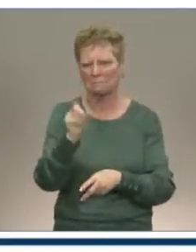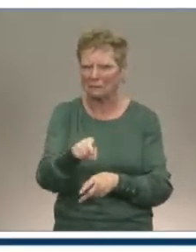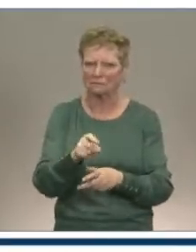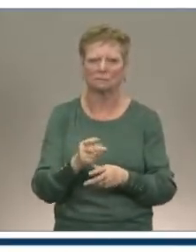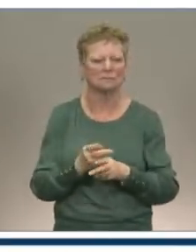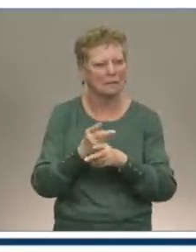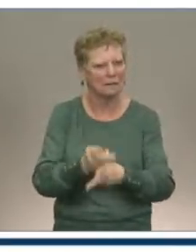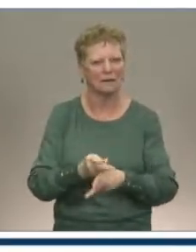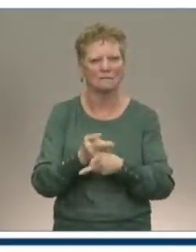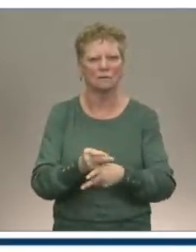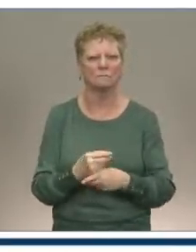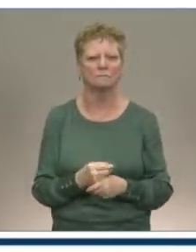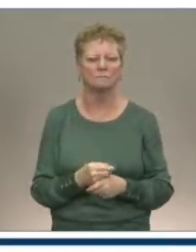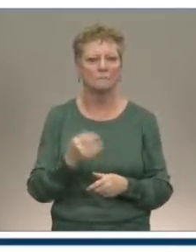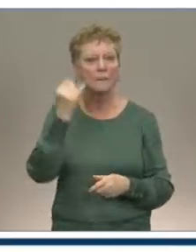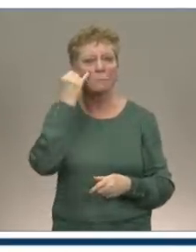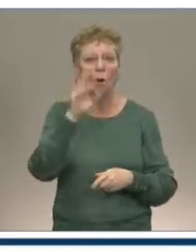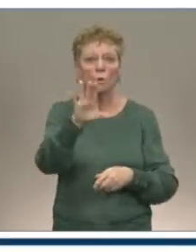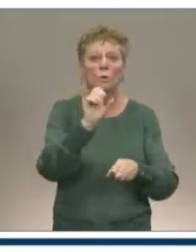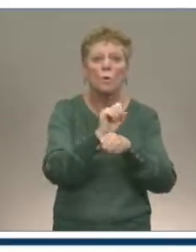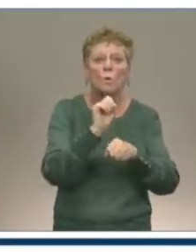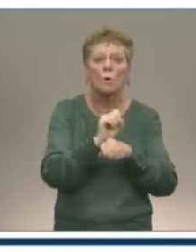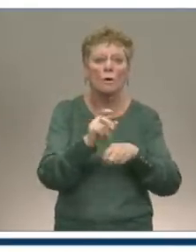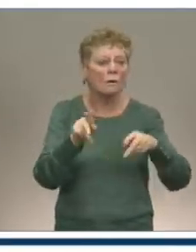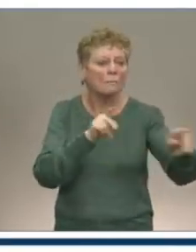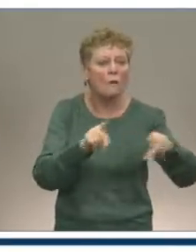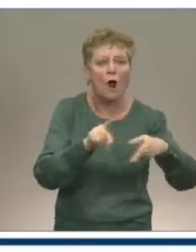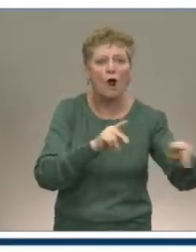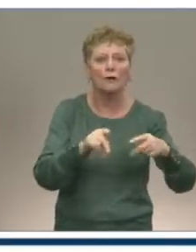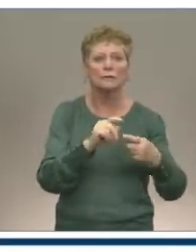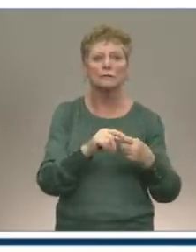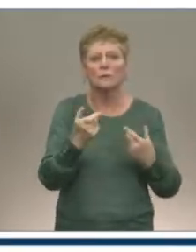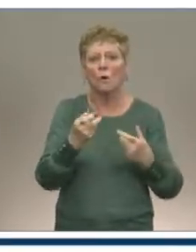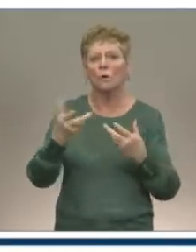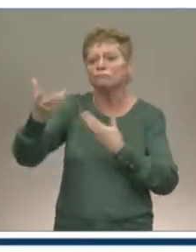if you're having a workplace party a social gathering in a rental space or just about any